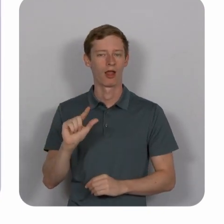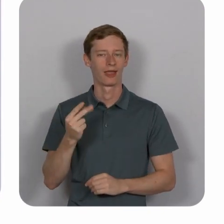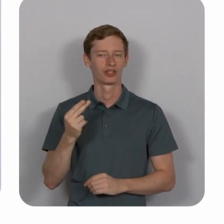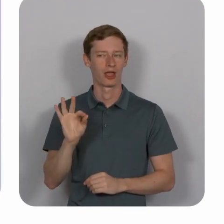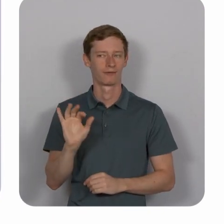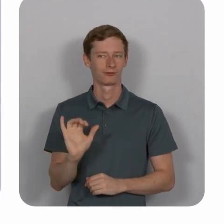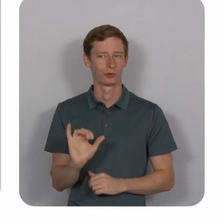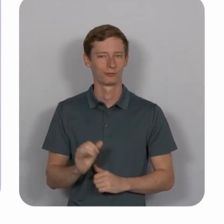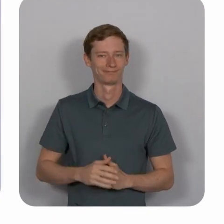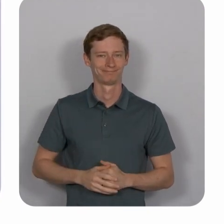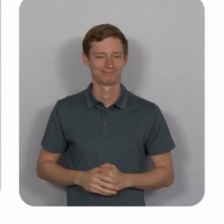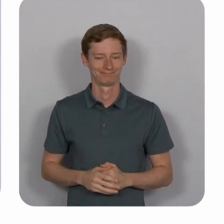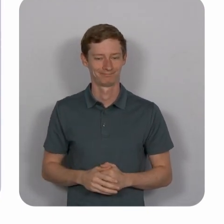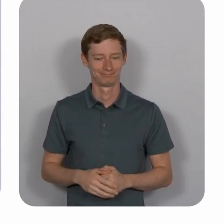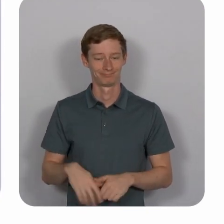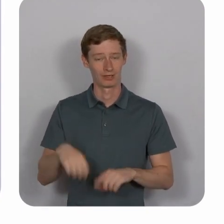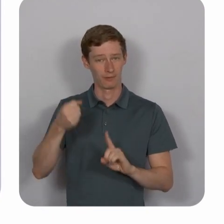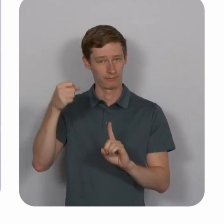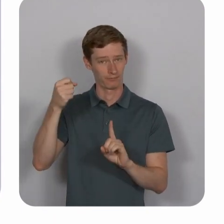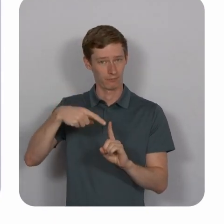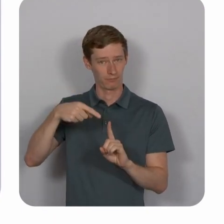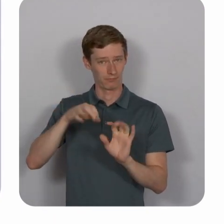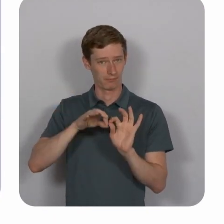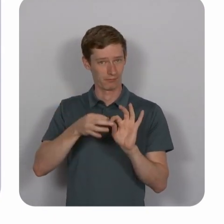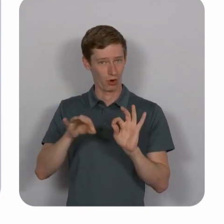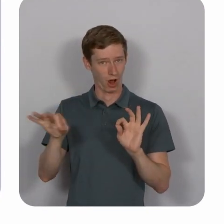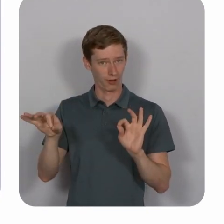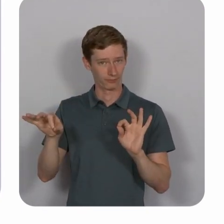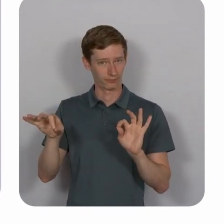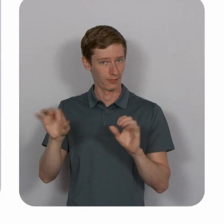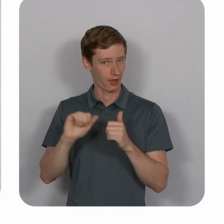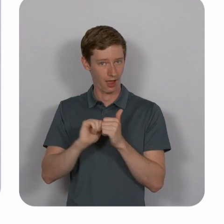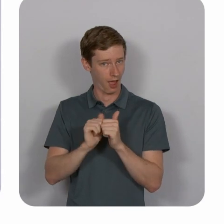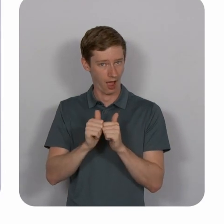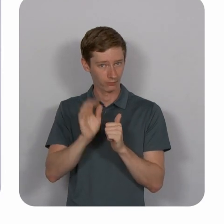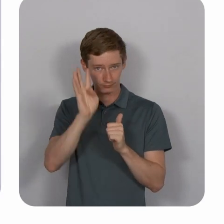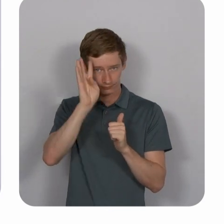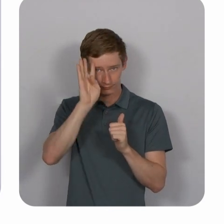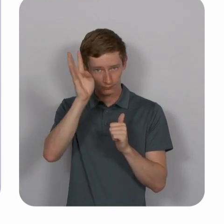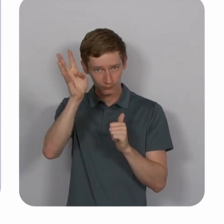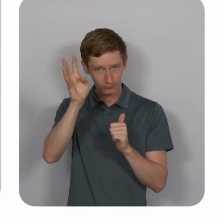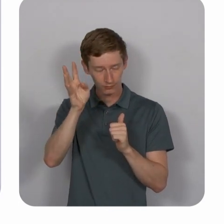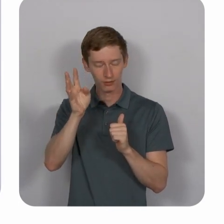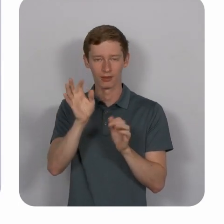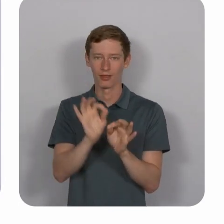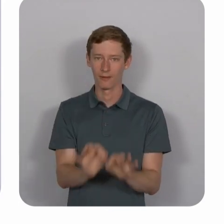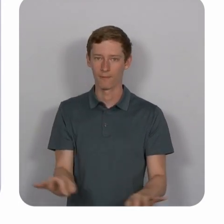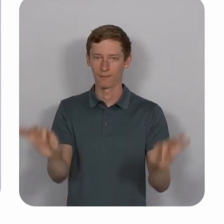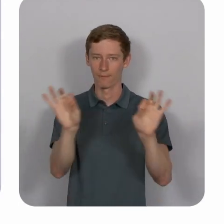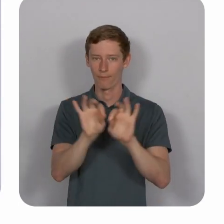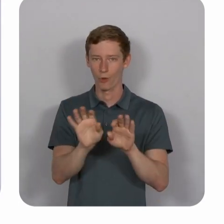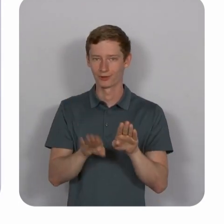Prompt engineering is a very important and crucial step in building AIs